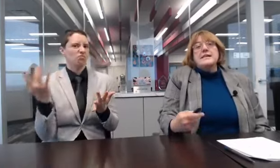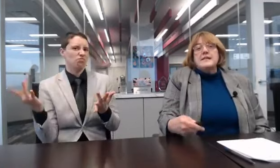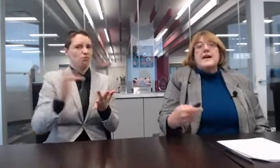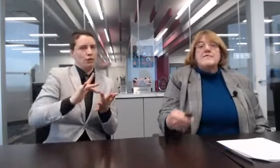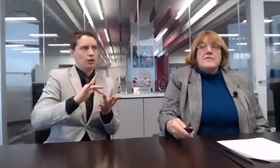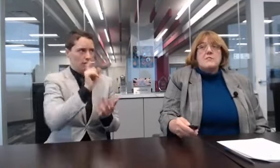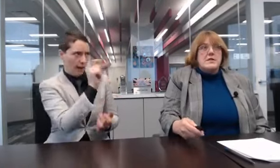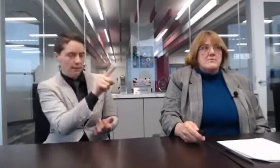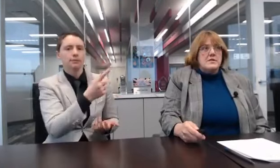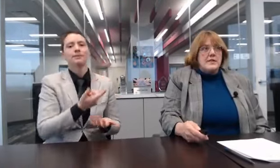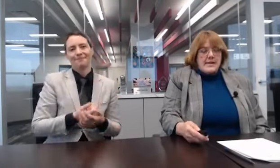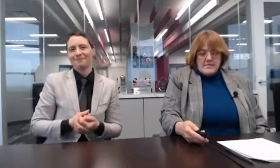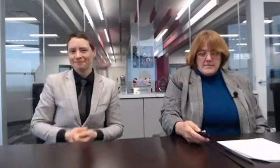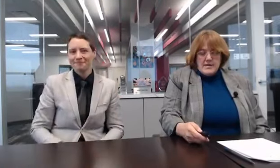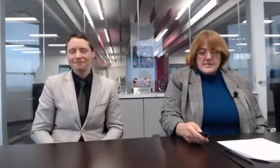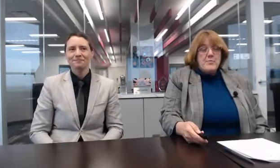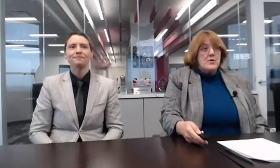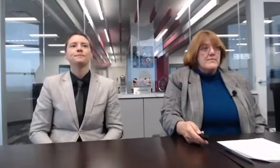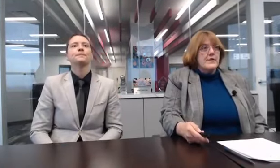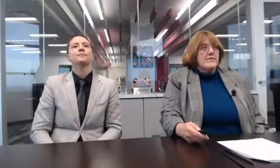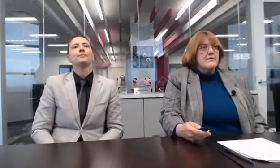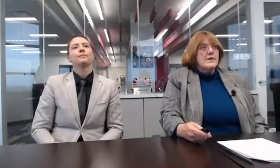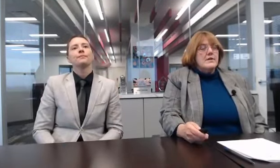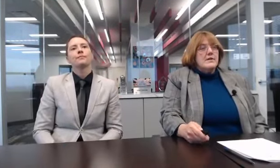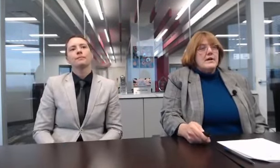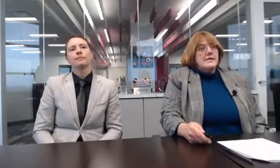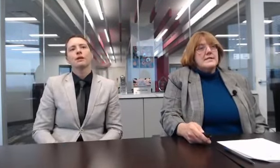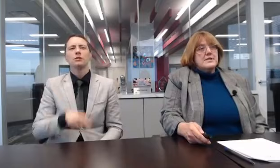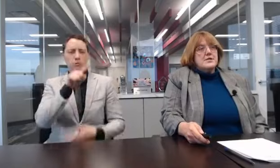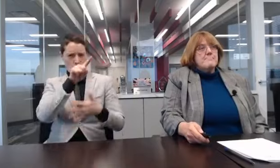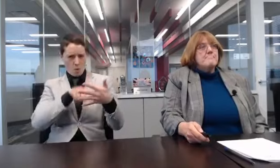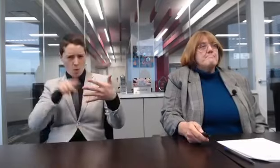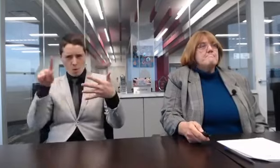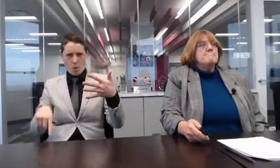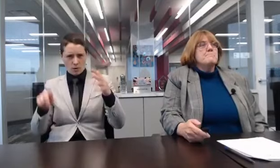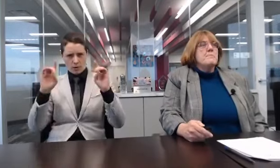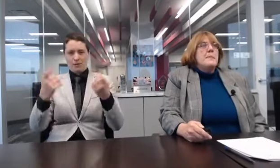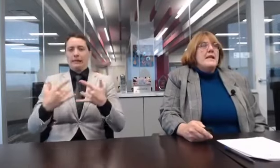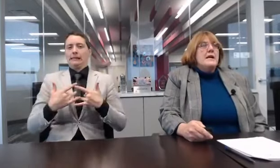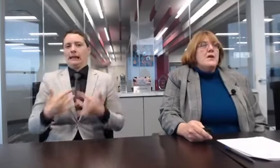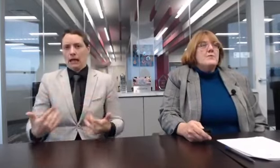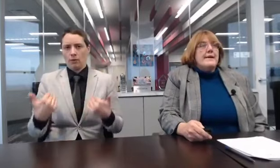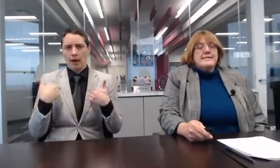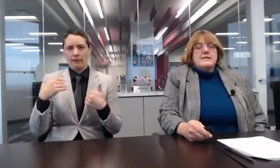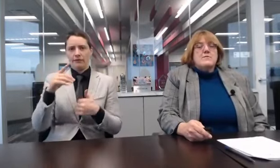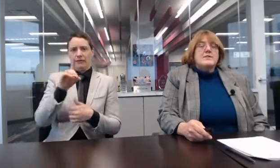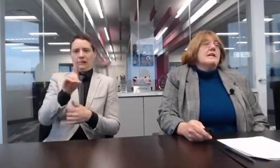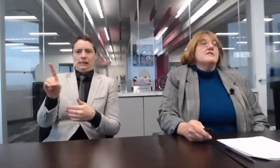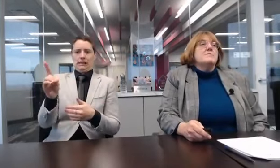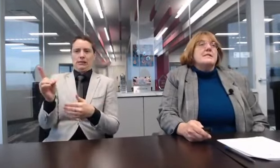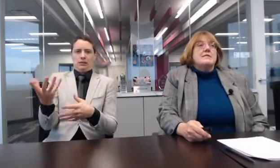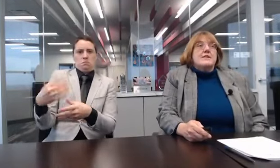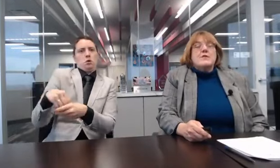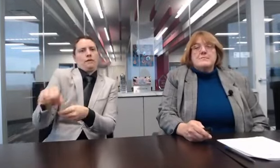that tend to have developmental delay as part of their condition. Okay, so the eligibility requirements,